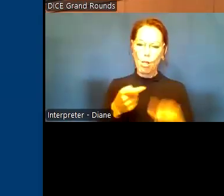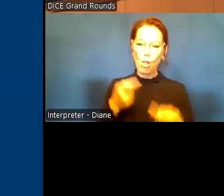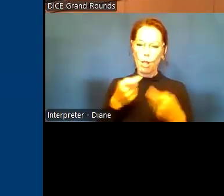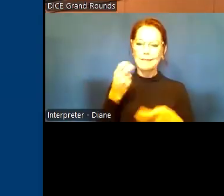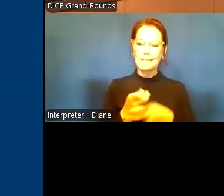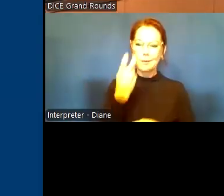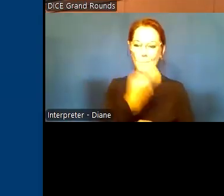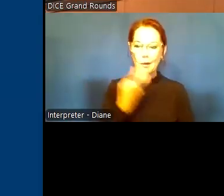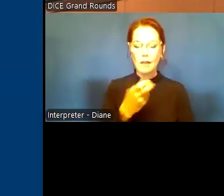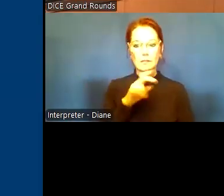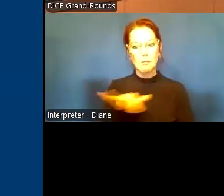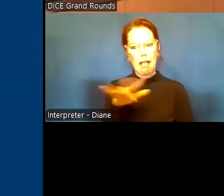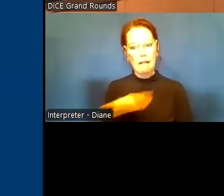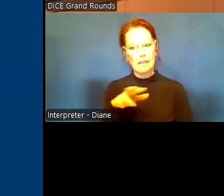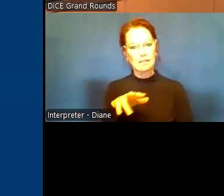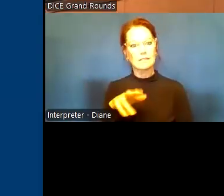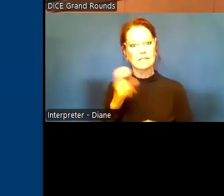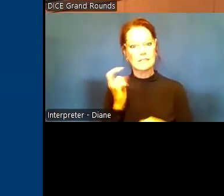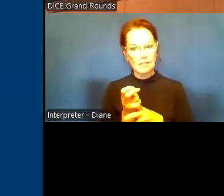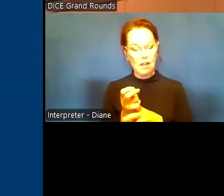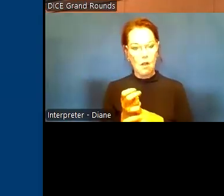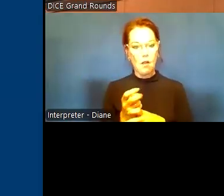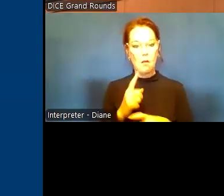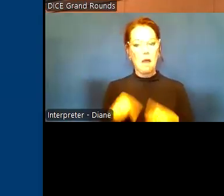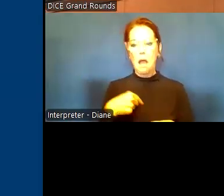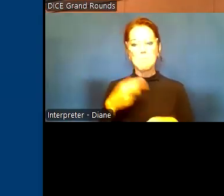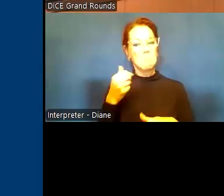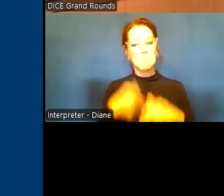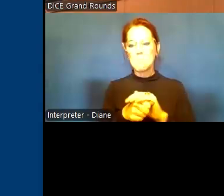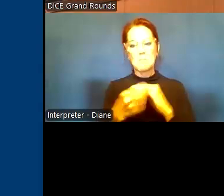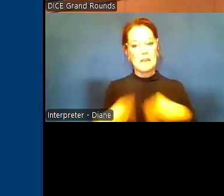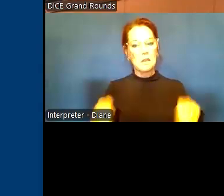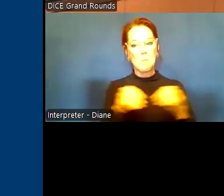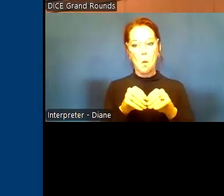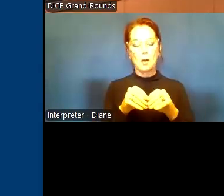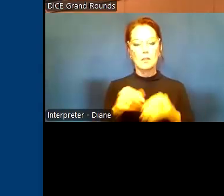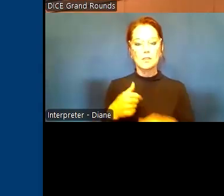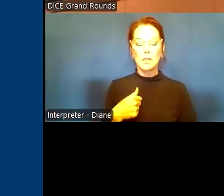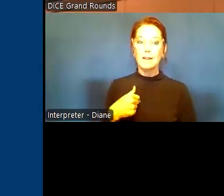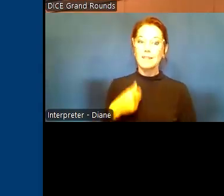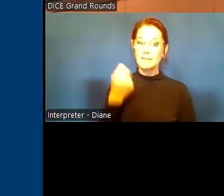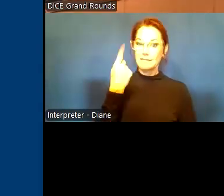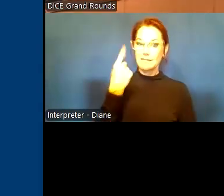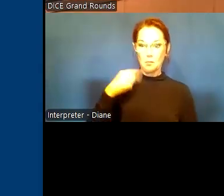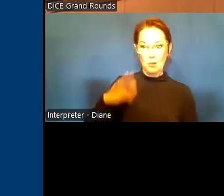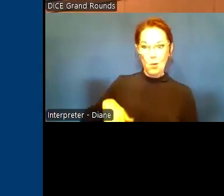spelling it and growing up it was just a source of reticule people couldn't pronounce the name